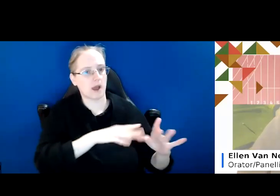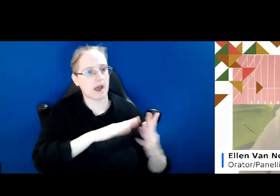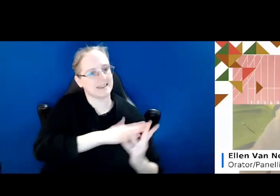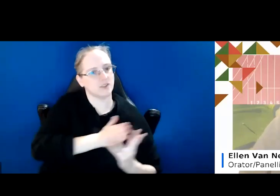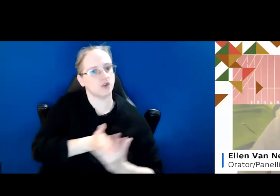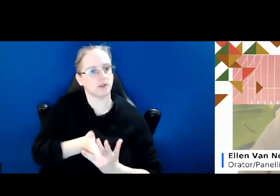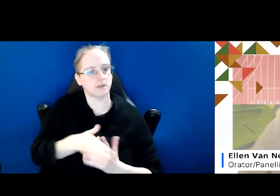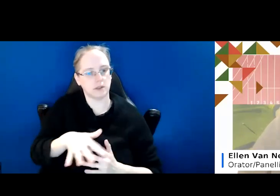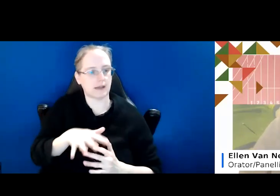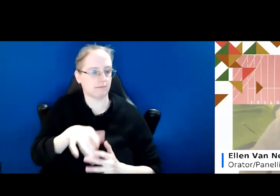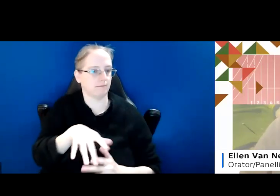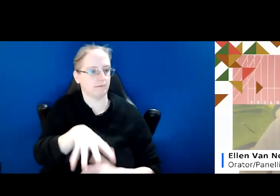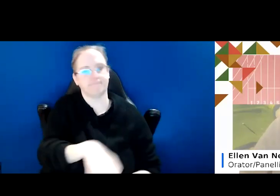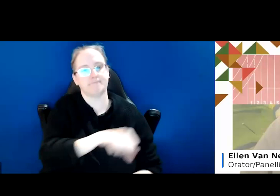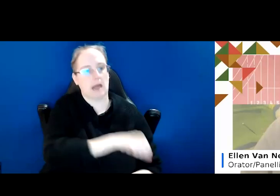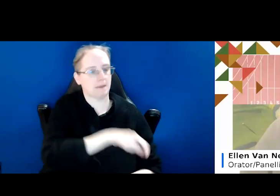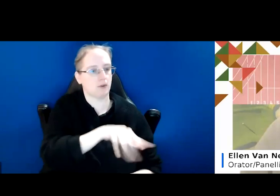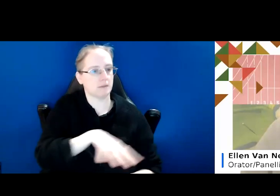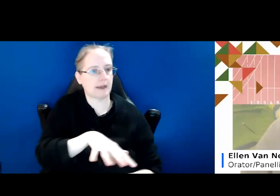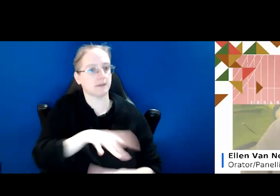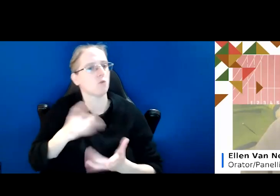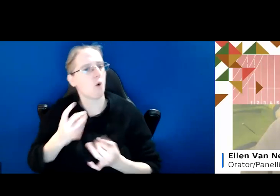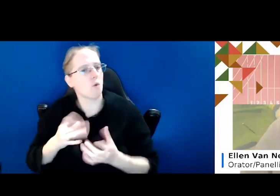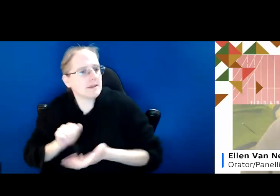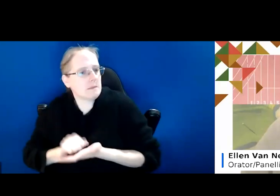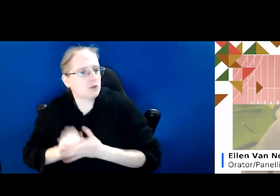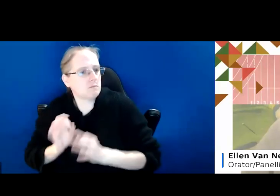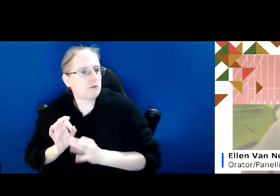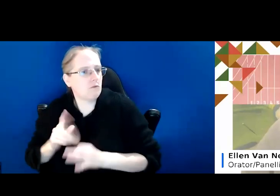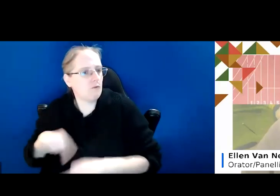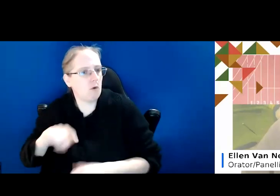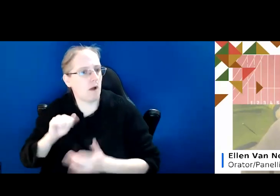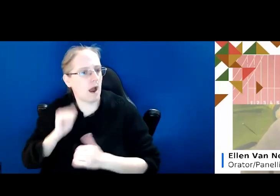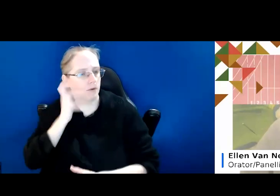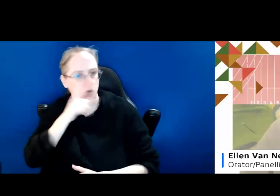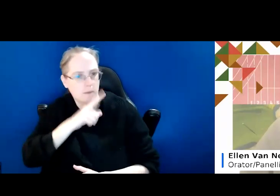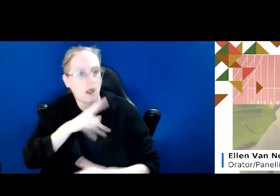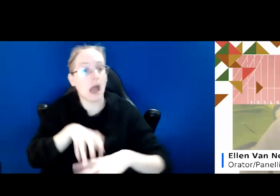climbing them while also trying to erase that history.